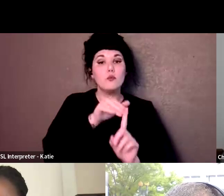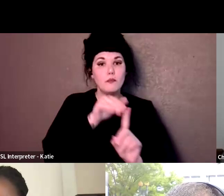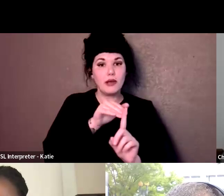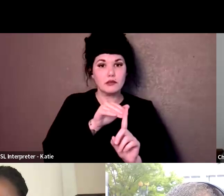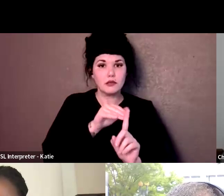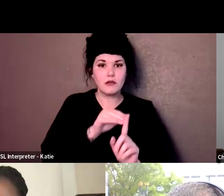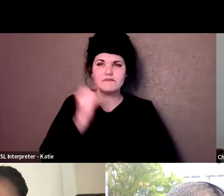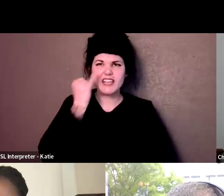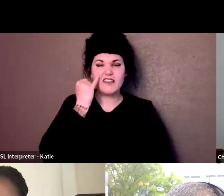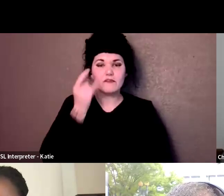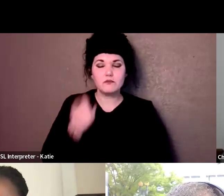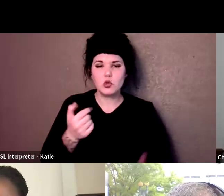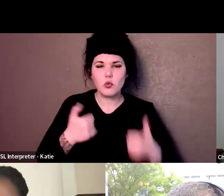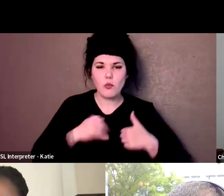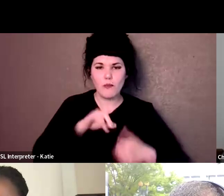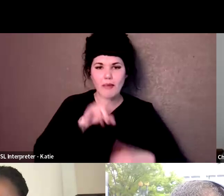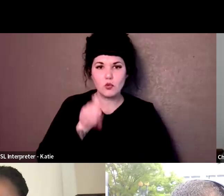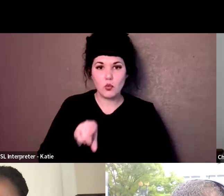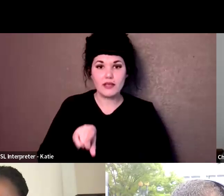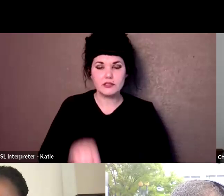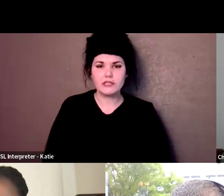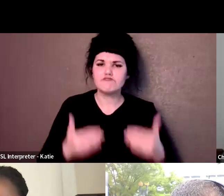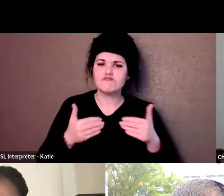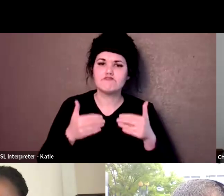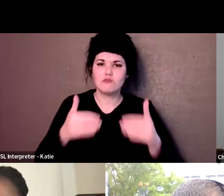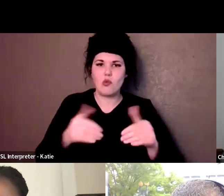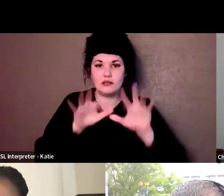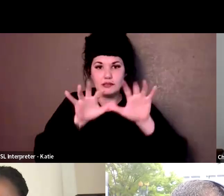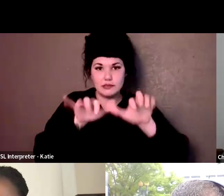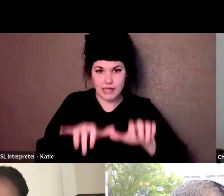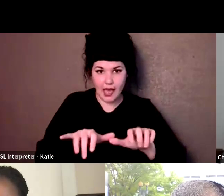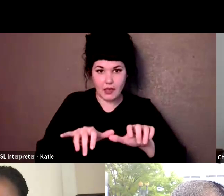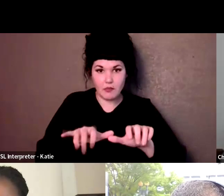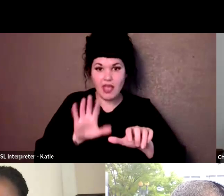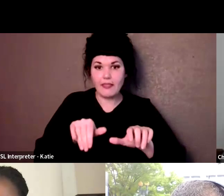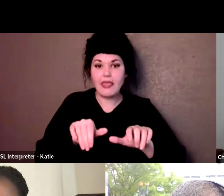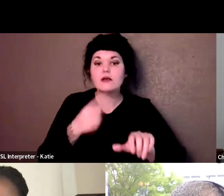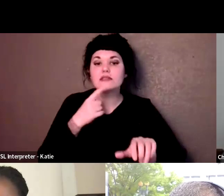panelists, please put the questions in the Q&A box. We're going to try to leave the chat open